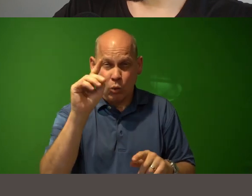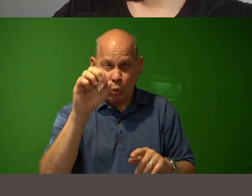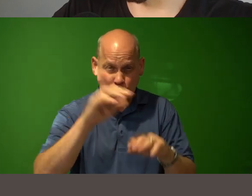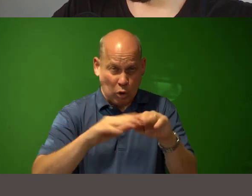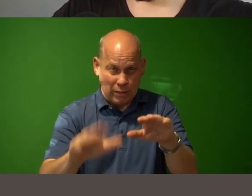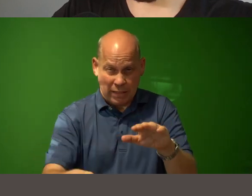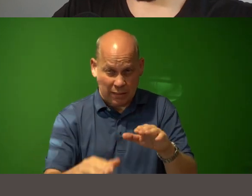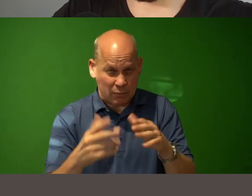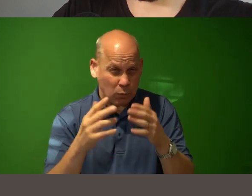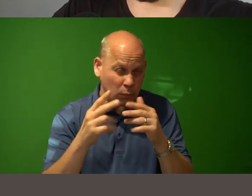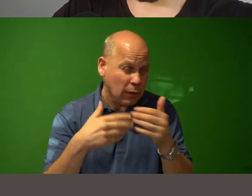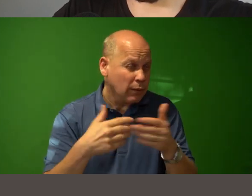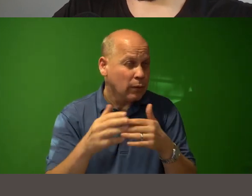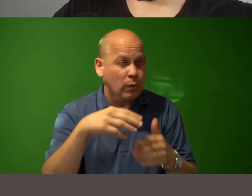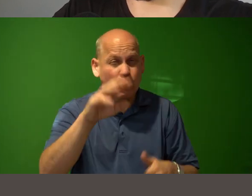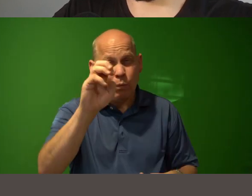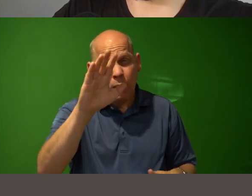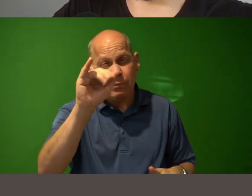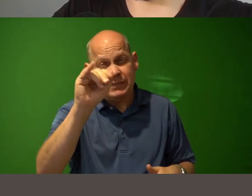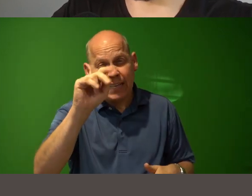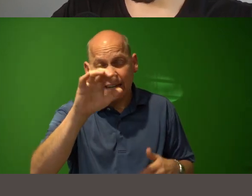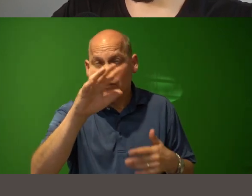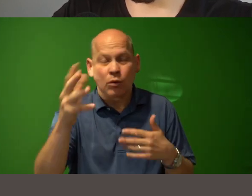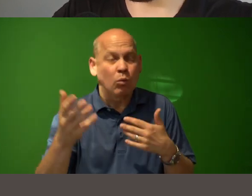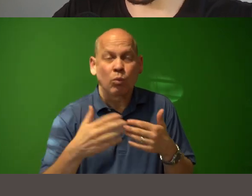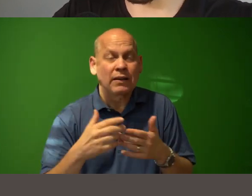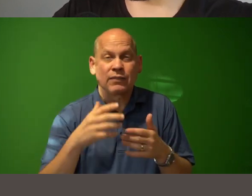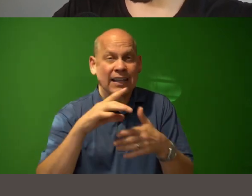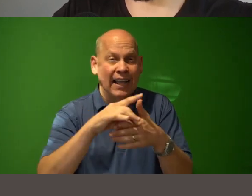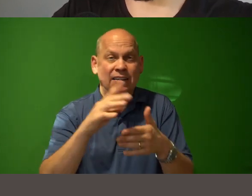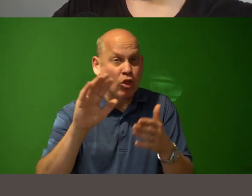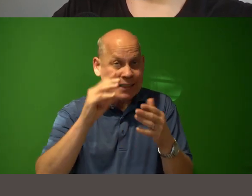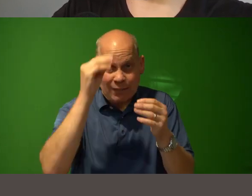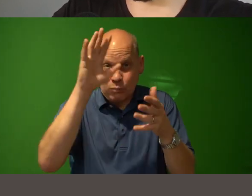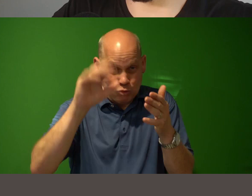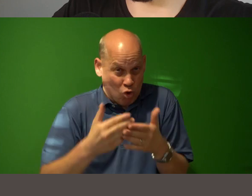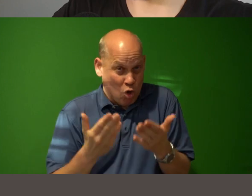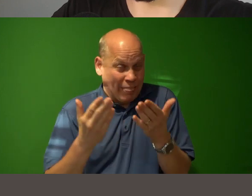So whether you're making a webpage or any other kind of reproducible content, the information is all there.